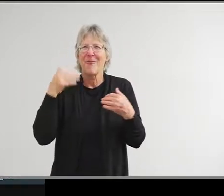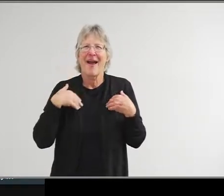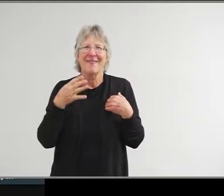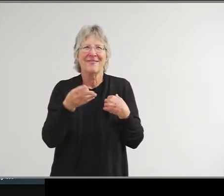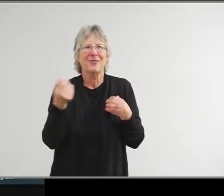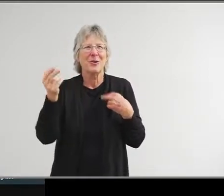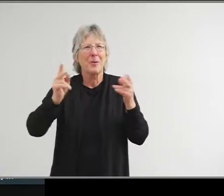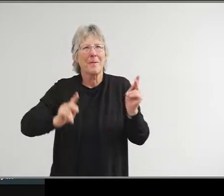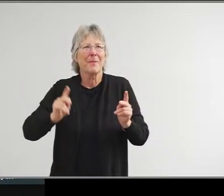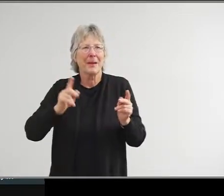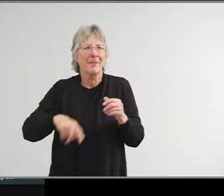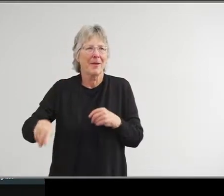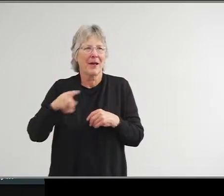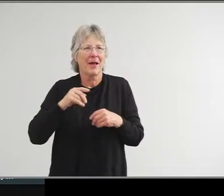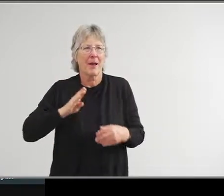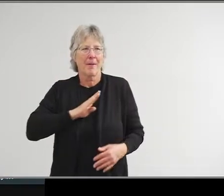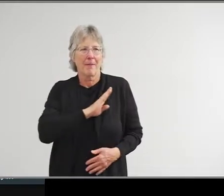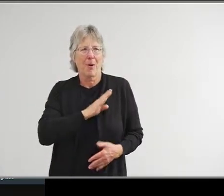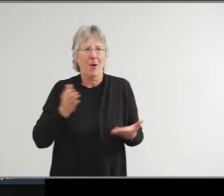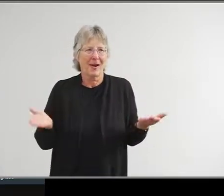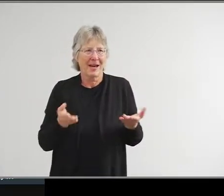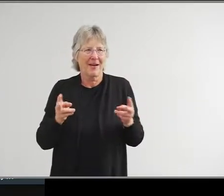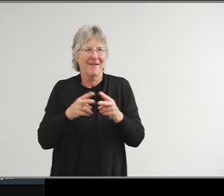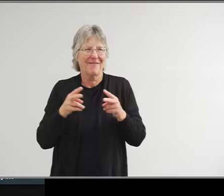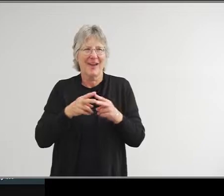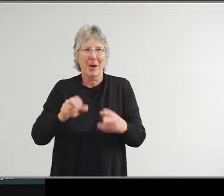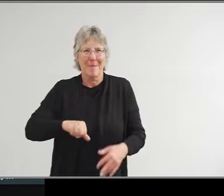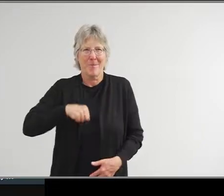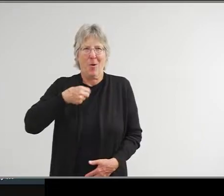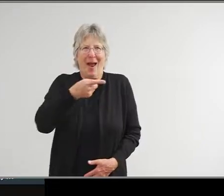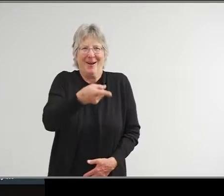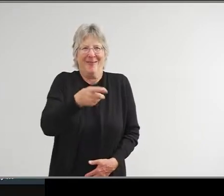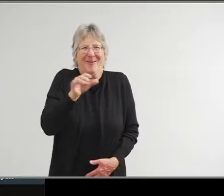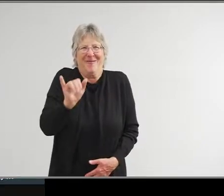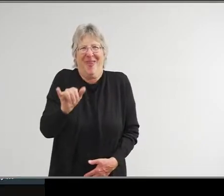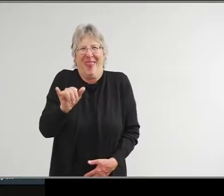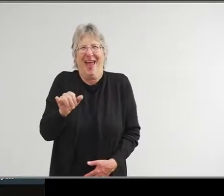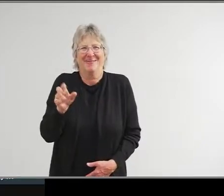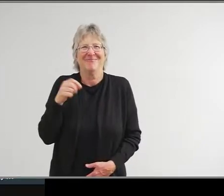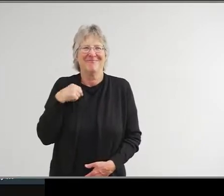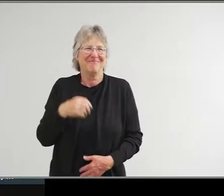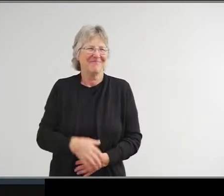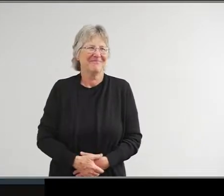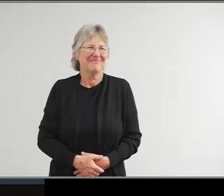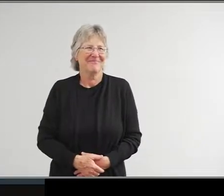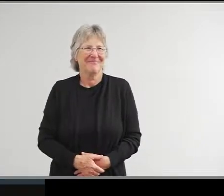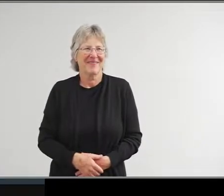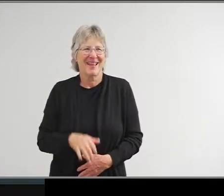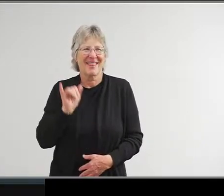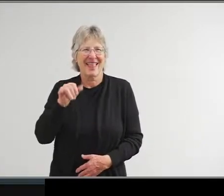on board with us today that are very proud of you for that in particular, that subject matter.